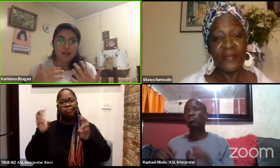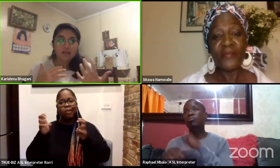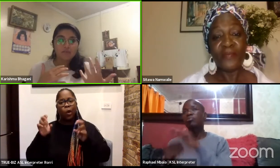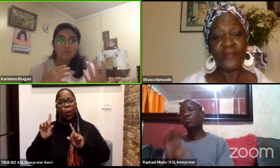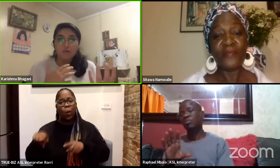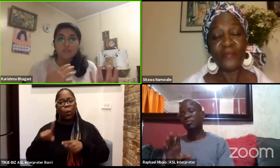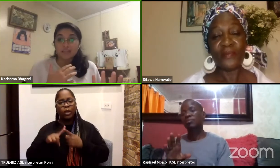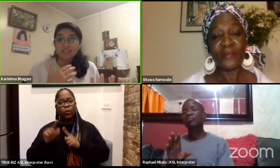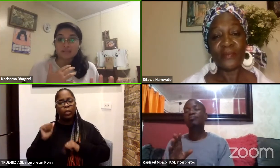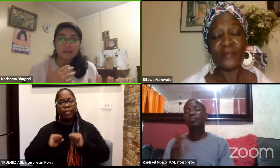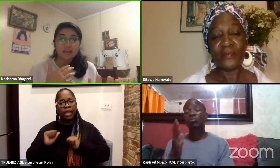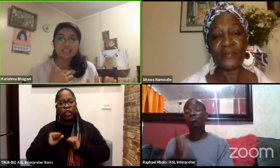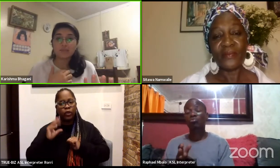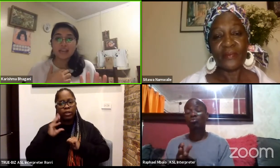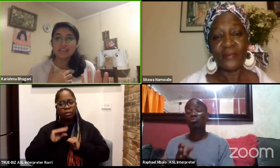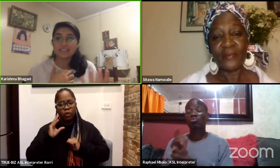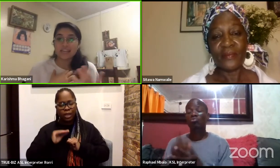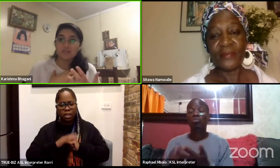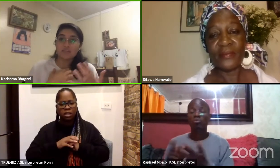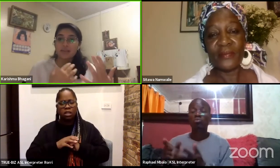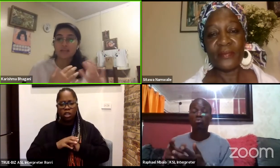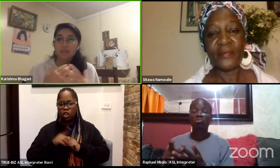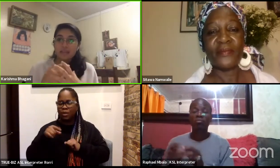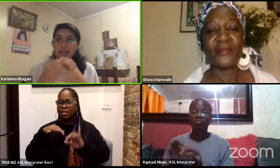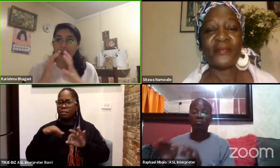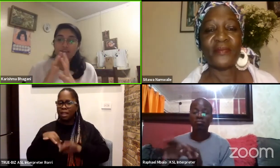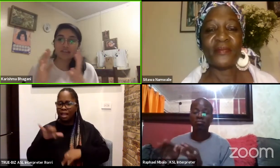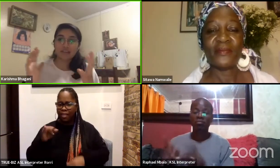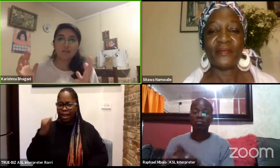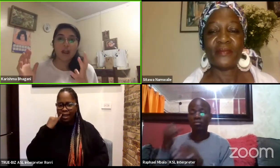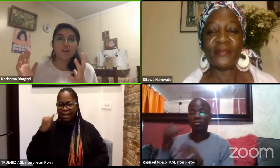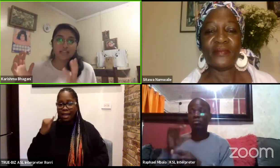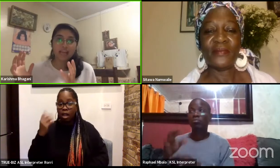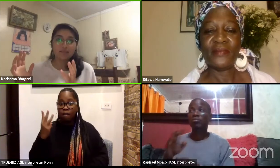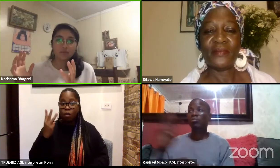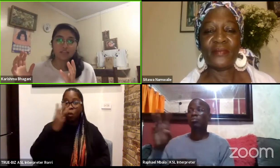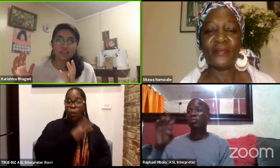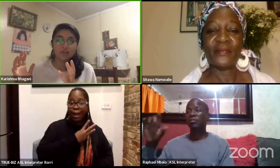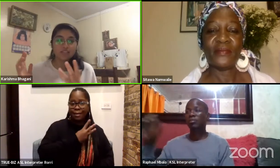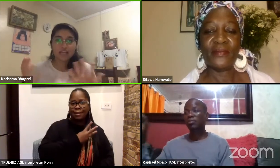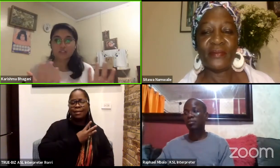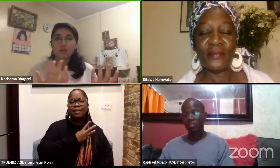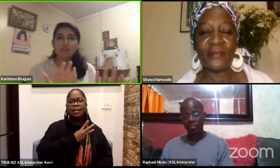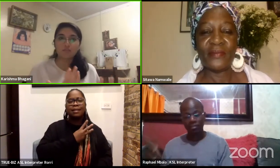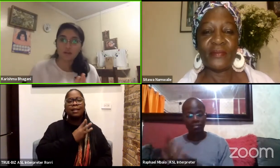What you've explained as the idea of the West coming in and having a different understanding of what theater looks like, is so different